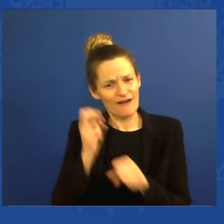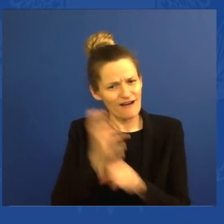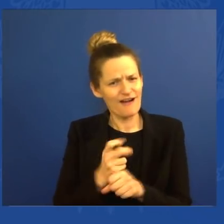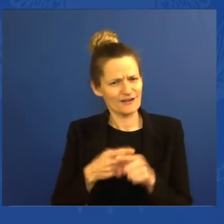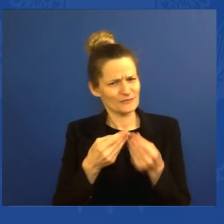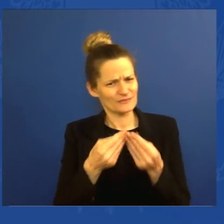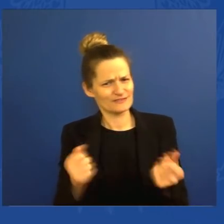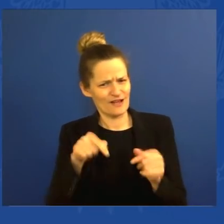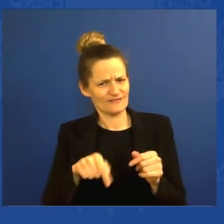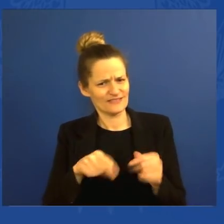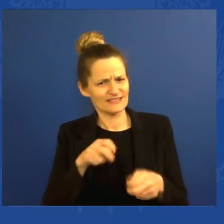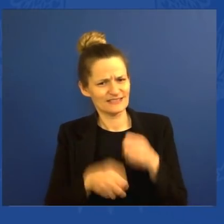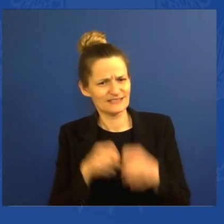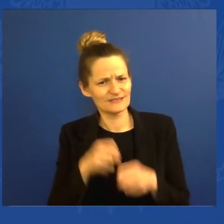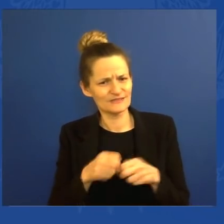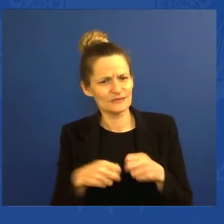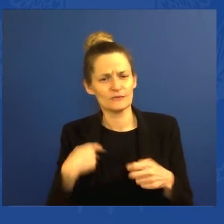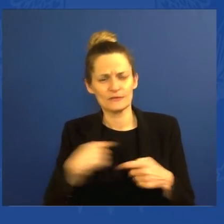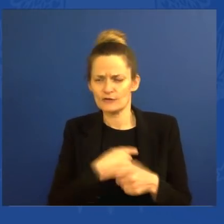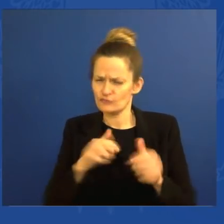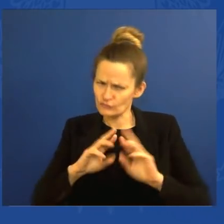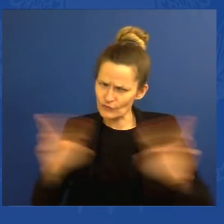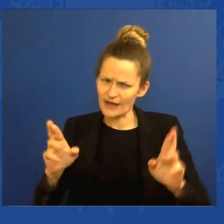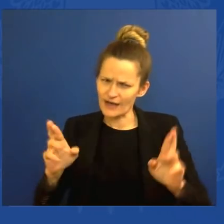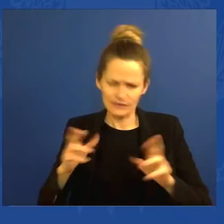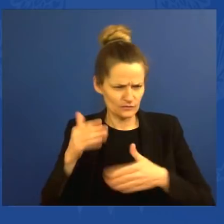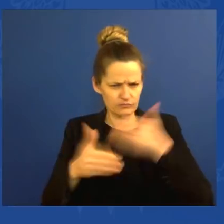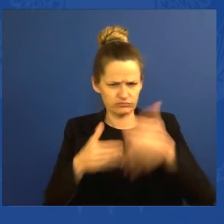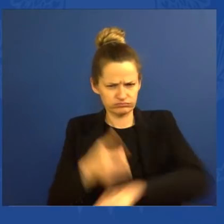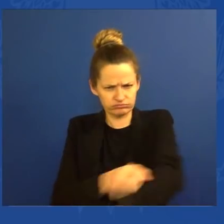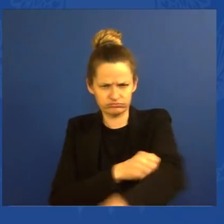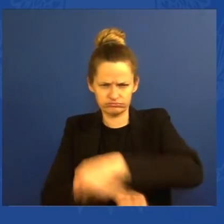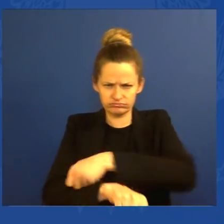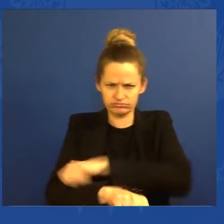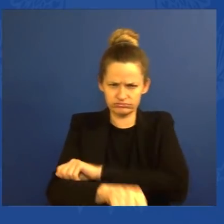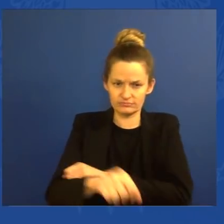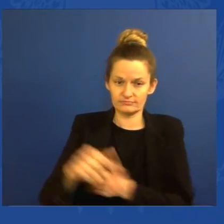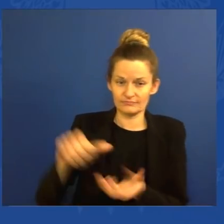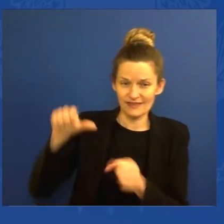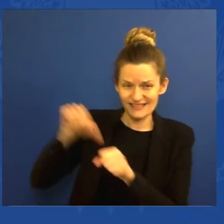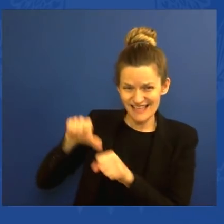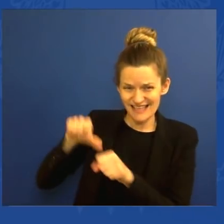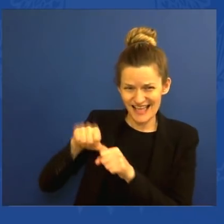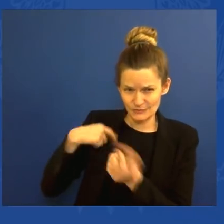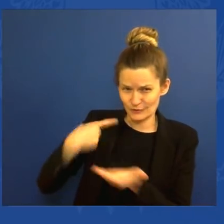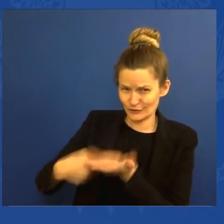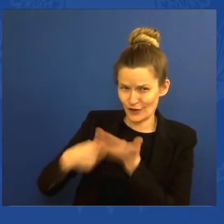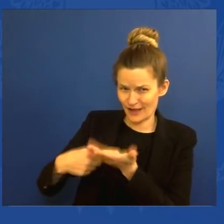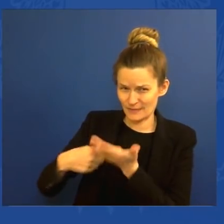is a huge opportunity for our nation. You know, in places like Michigan, this is about creating good-paying jobs.